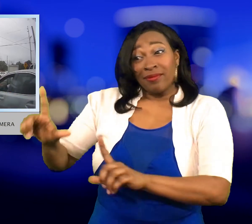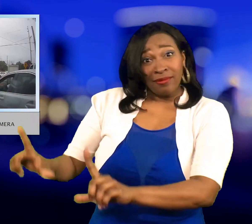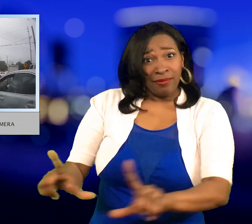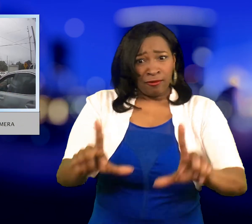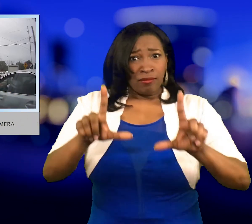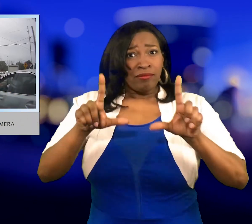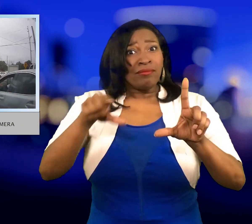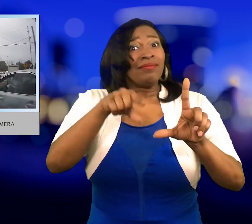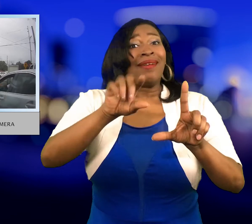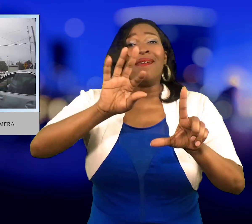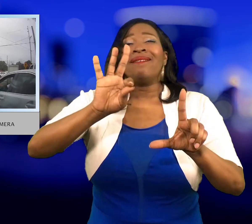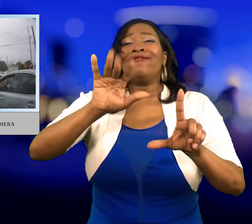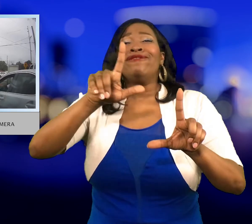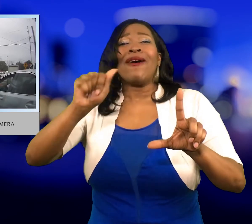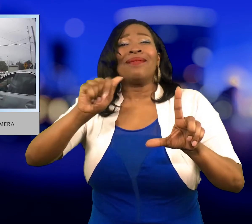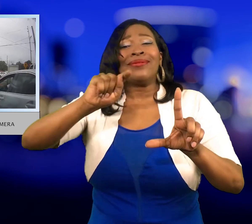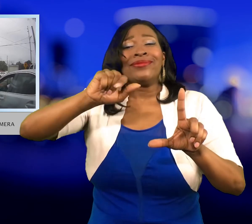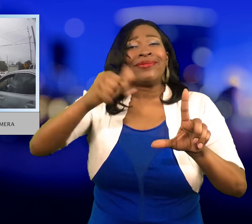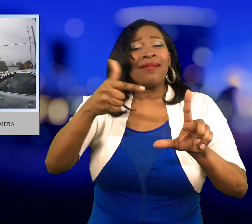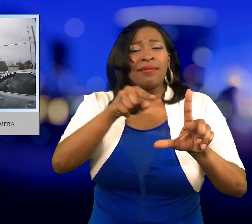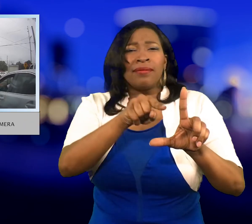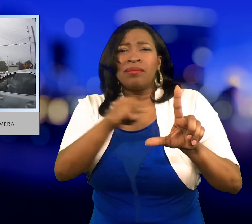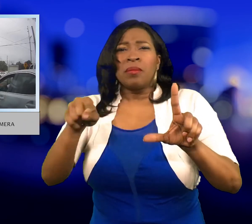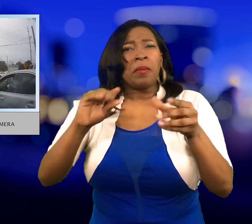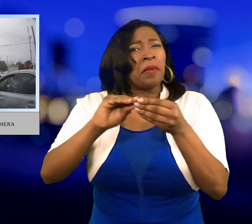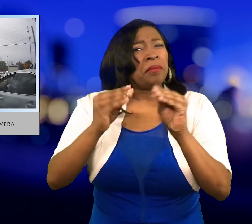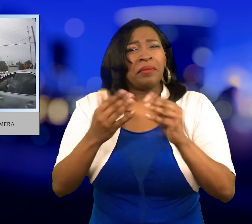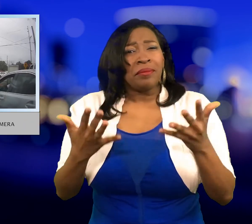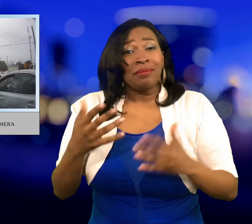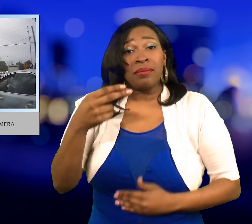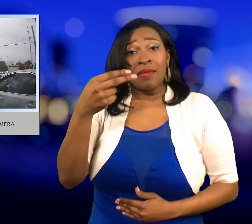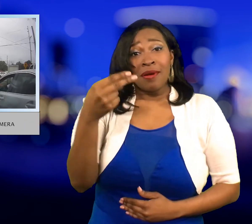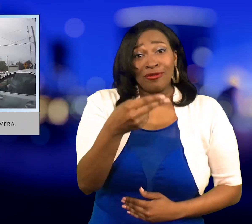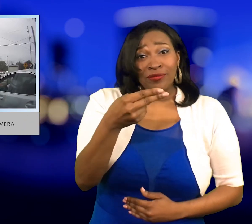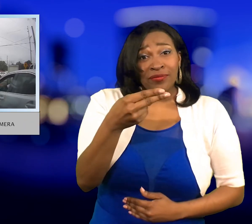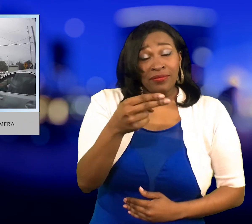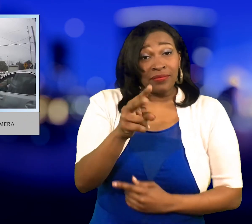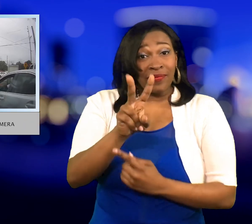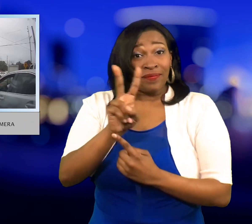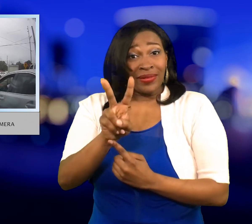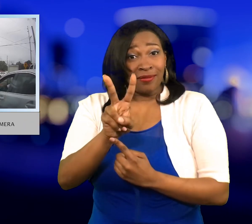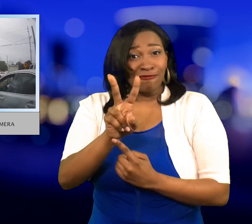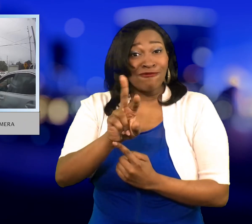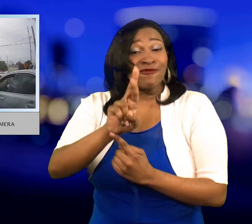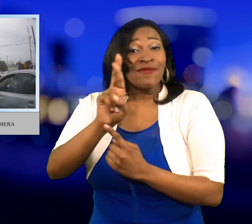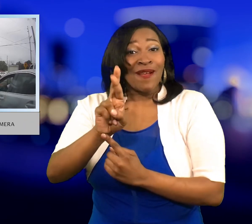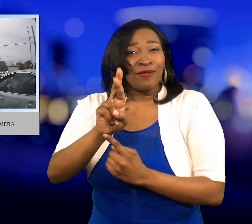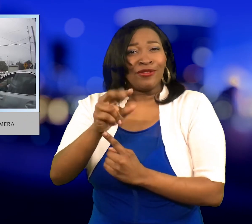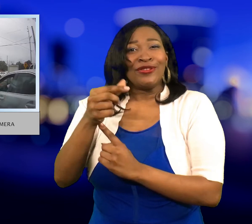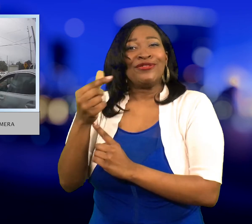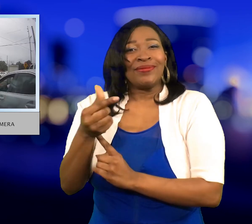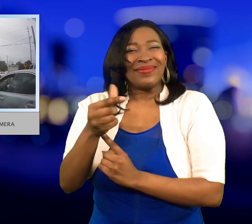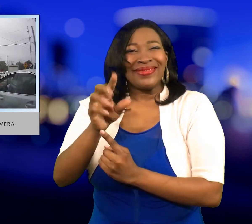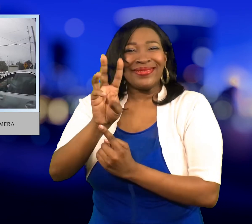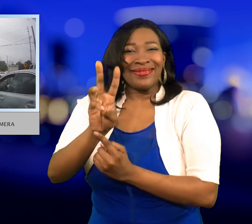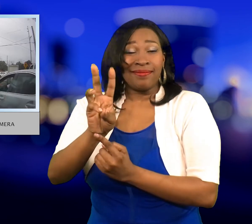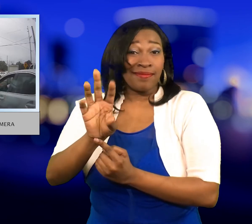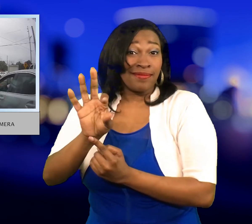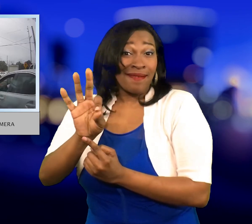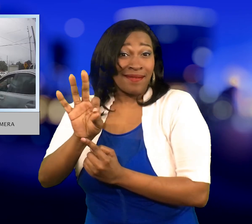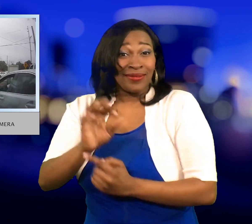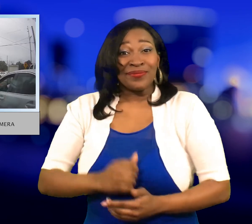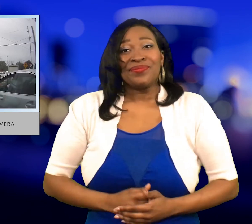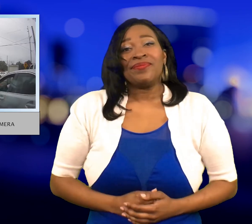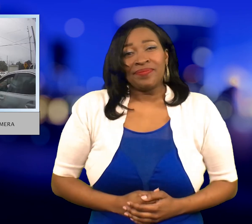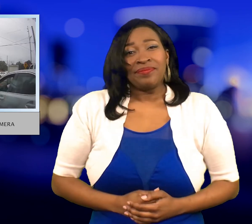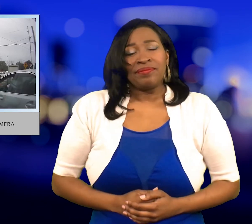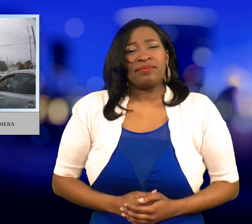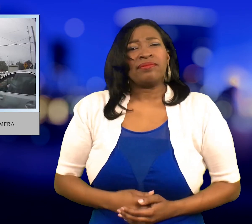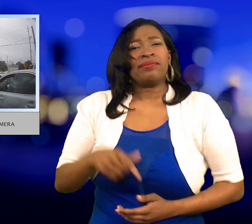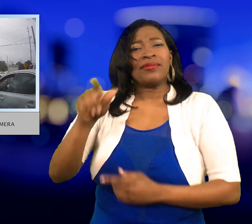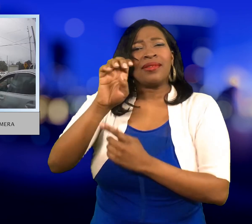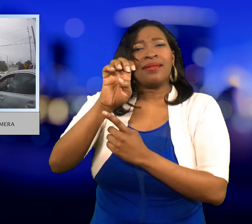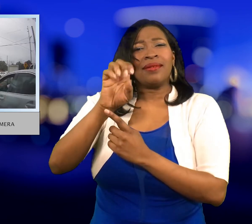It has a Florida tag number H-V-R-G-6-9.